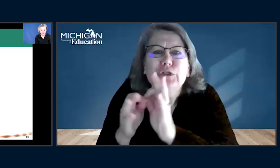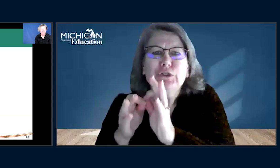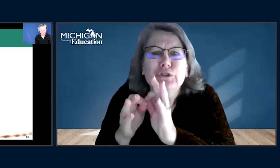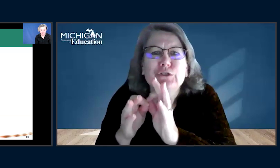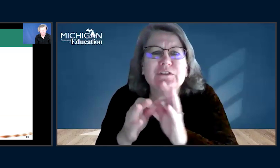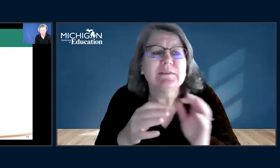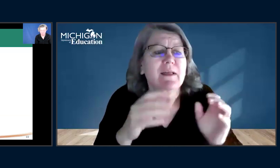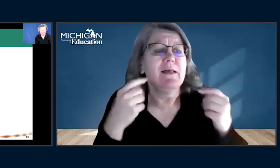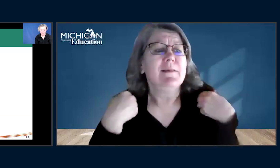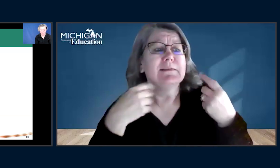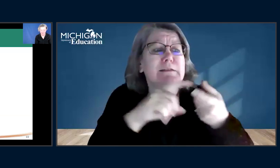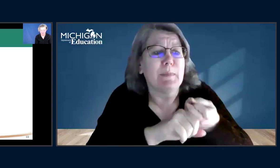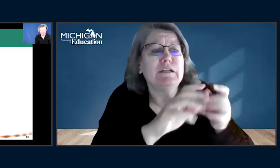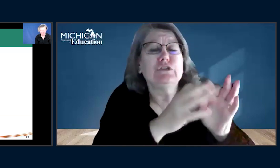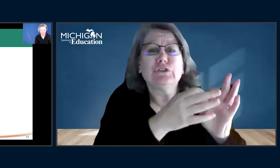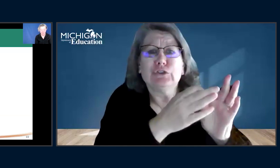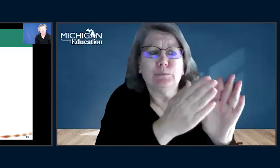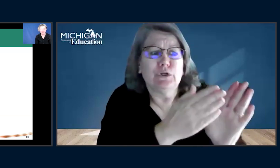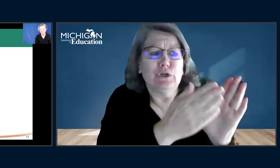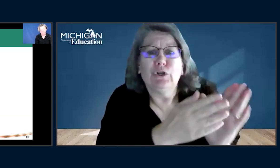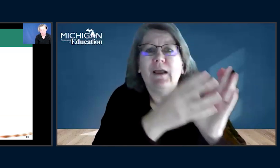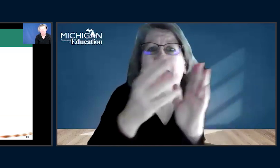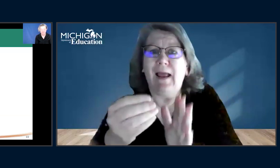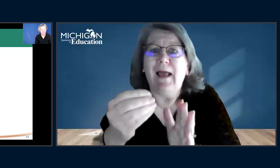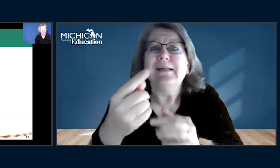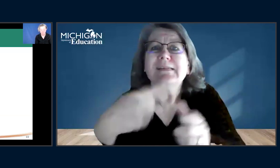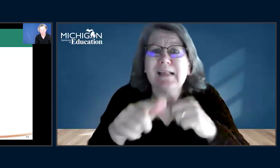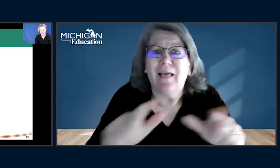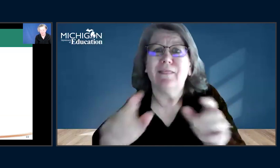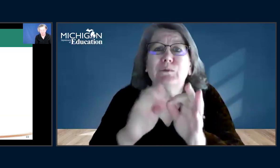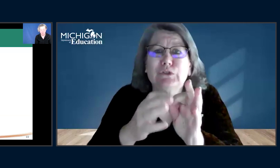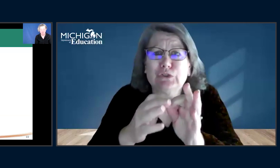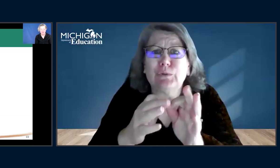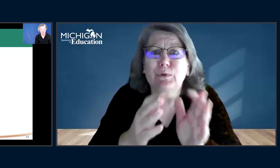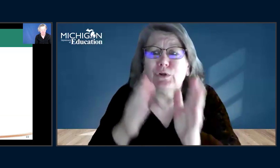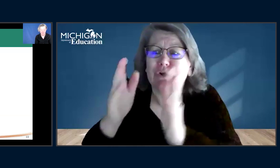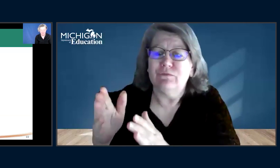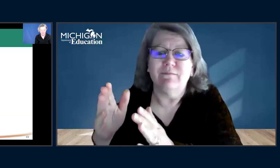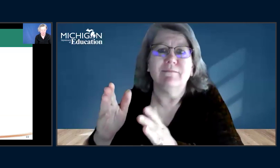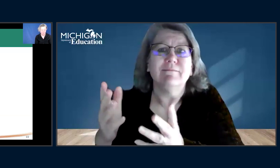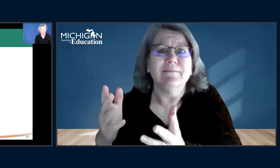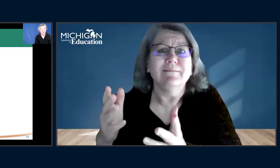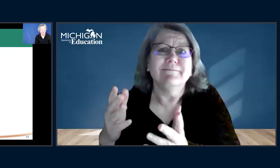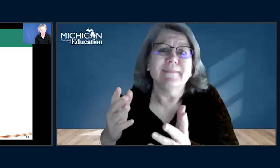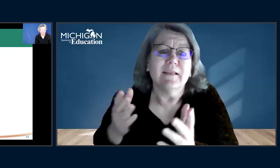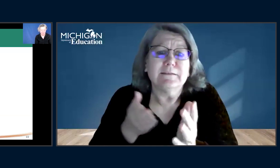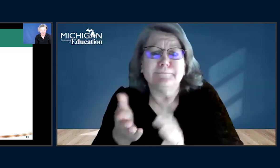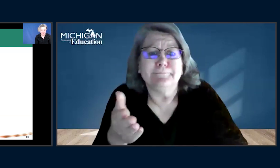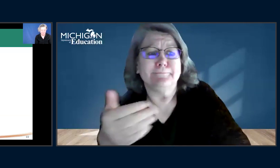What we do is we would have two interpreters on the line for that case then. We would have, for example, a Spanish speaking interpreter and then a ASL interpreter.